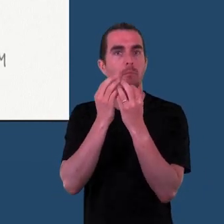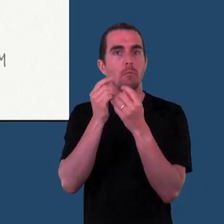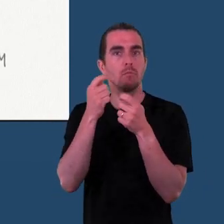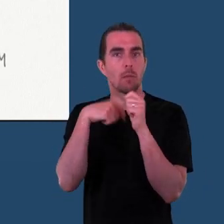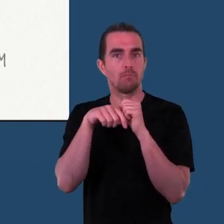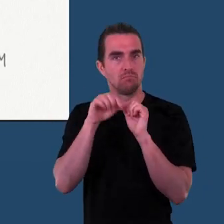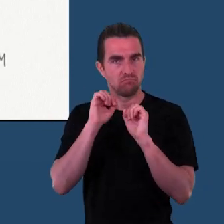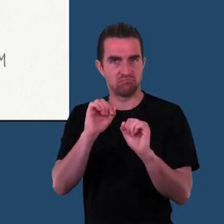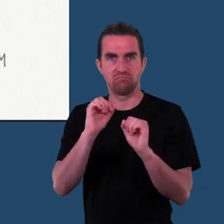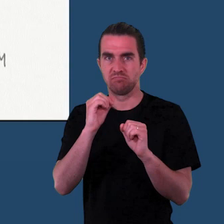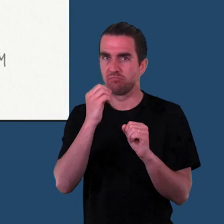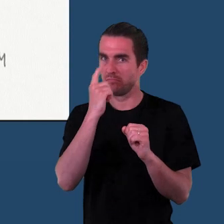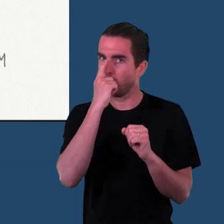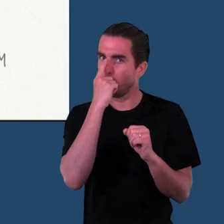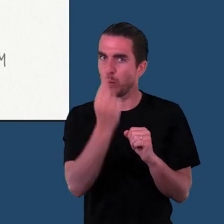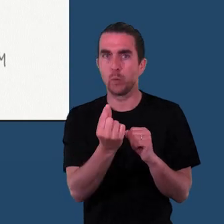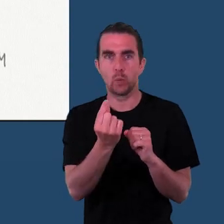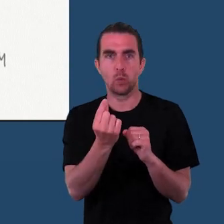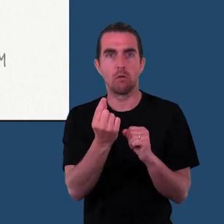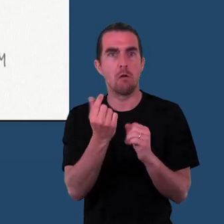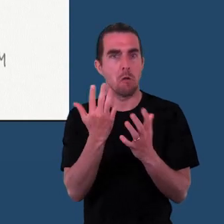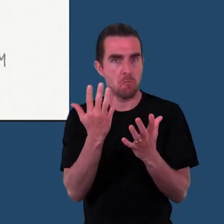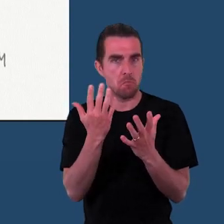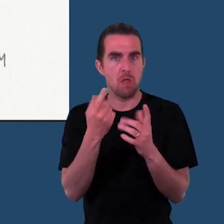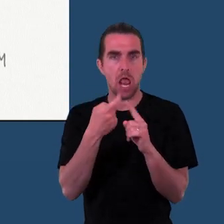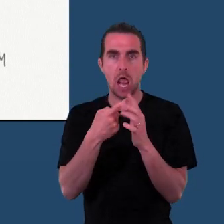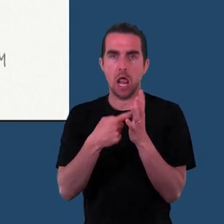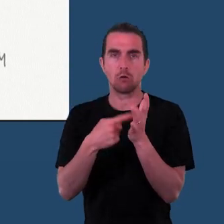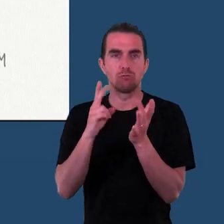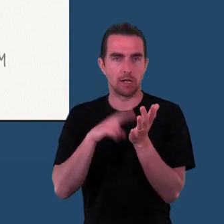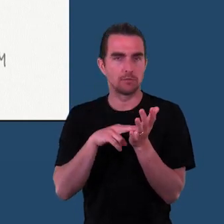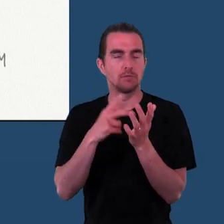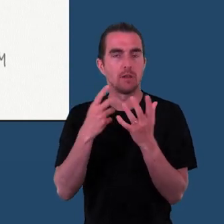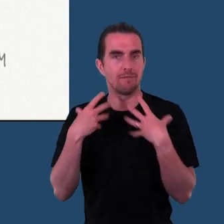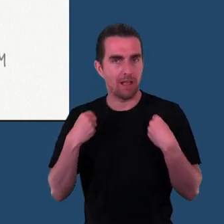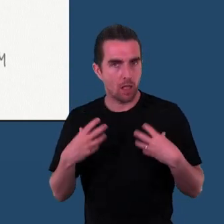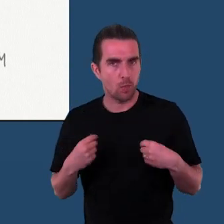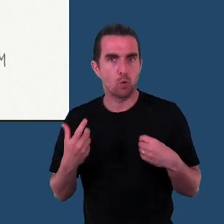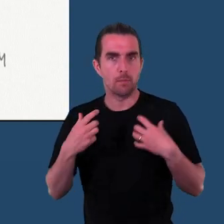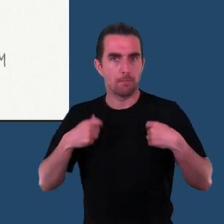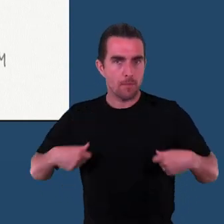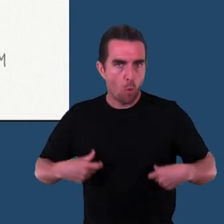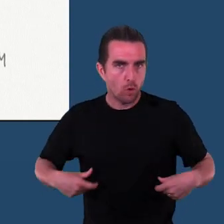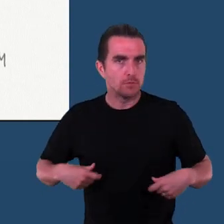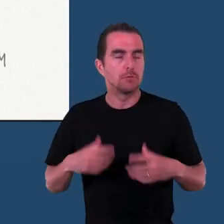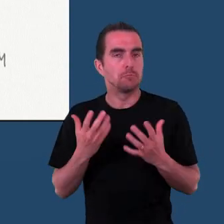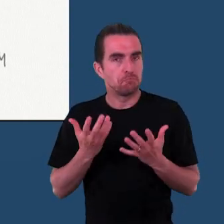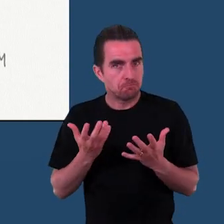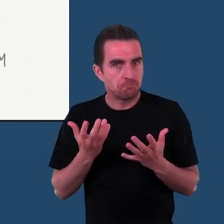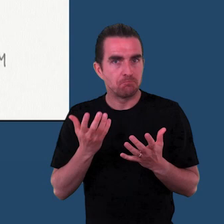and then it becomes the characteristic beak, also made of keratin, like the feathers, and bone.